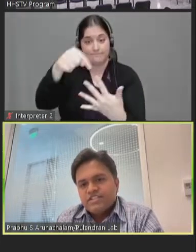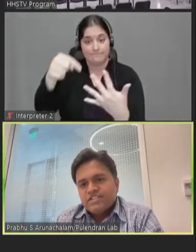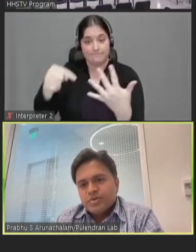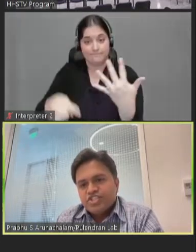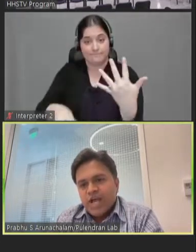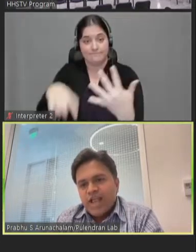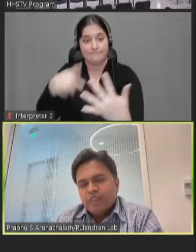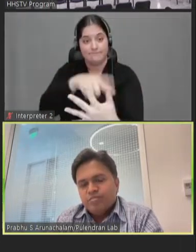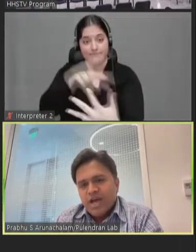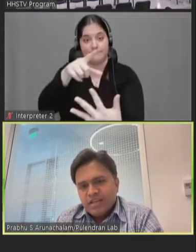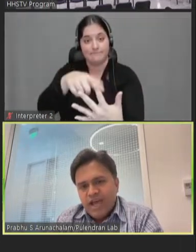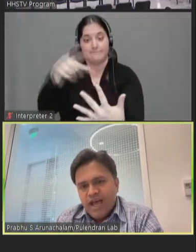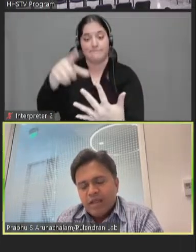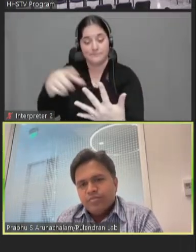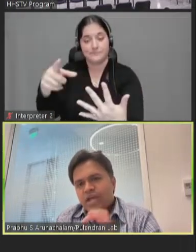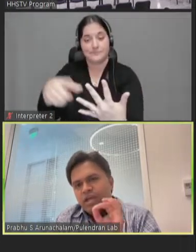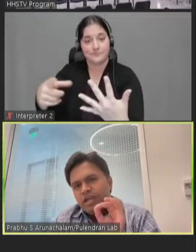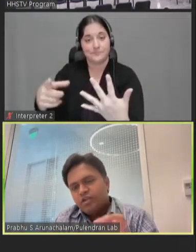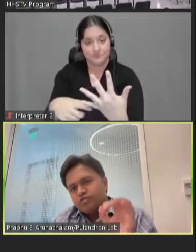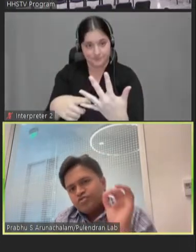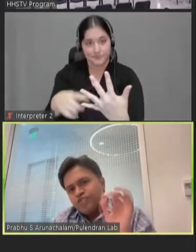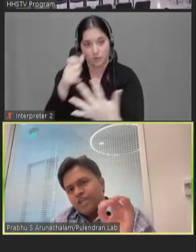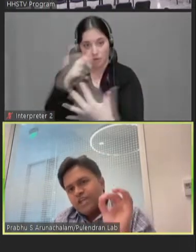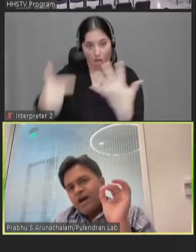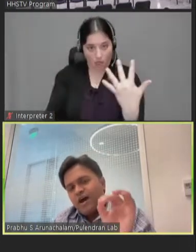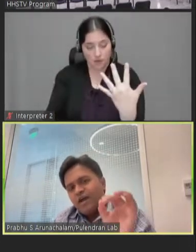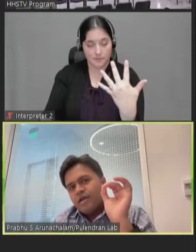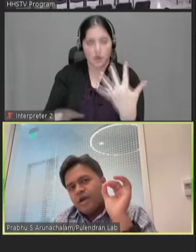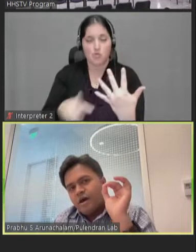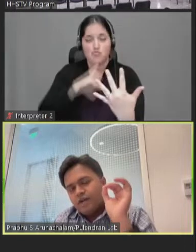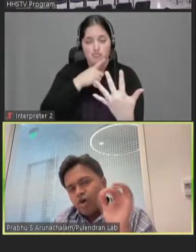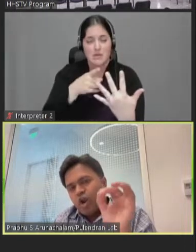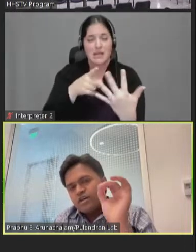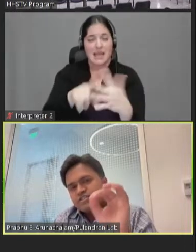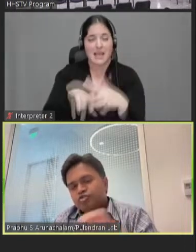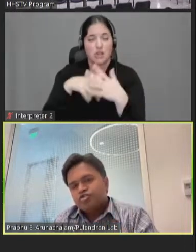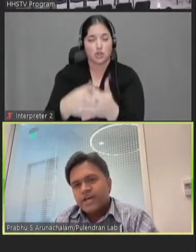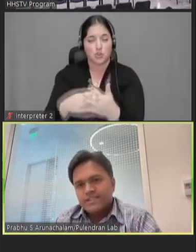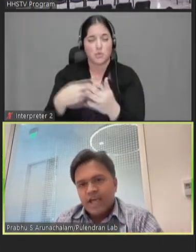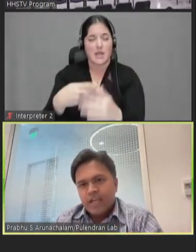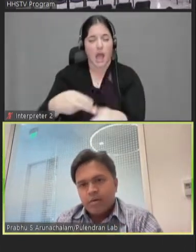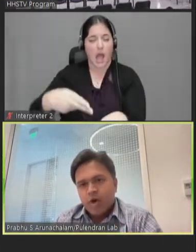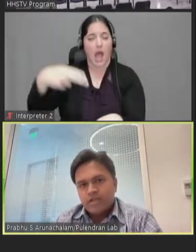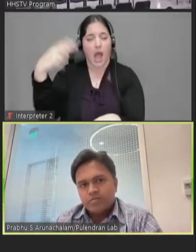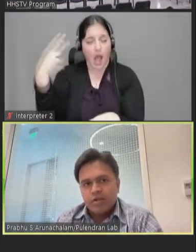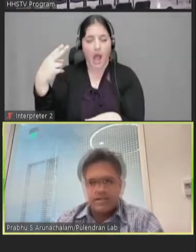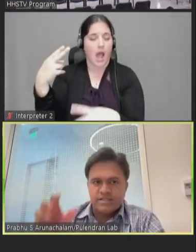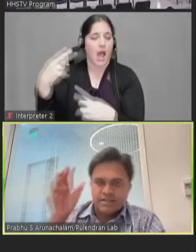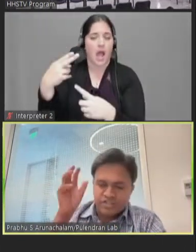CpG-Alum, and Alum induce really high at all of this neutralizing antibody responses, that is,